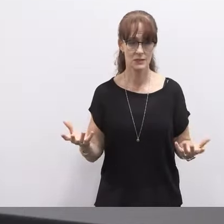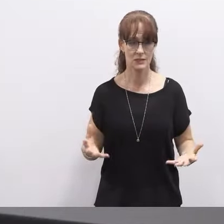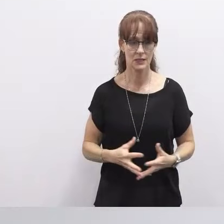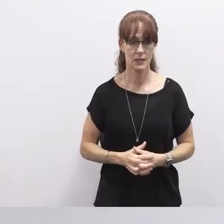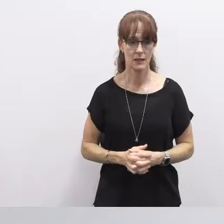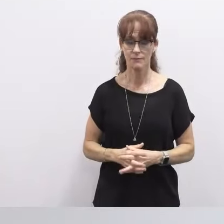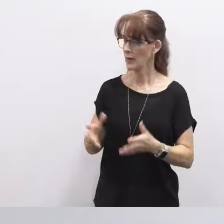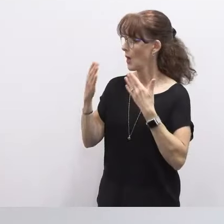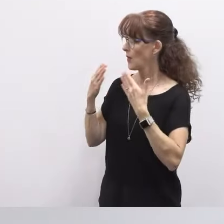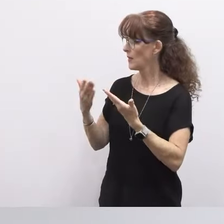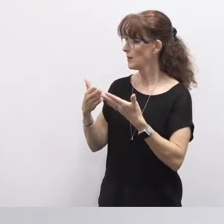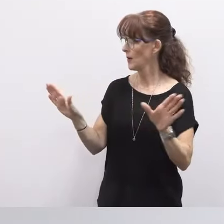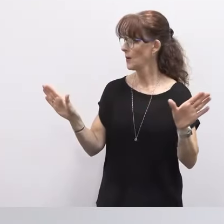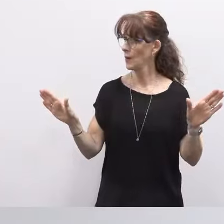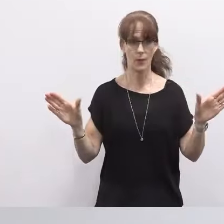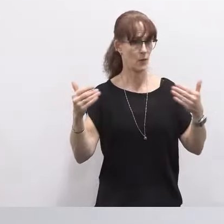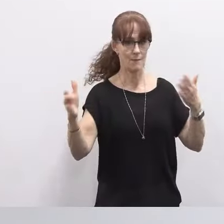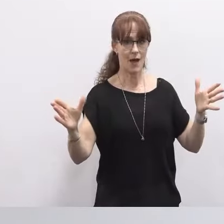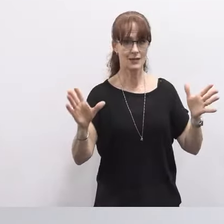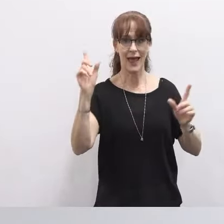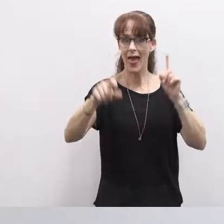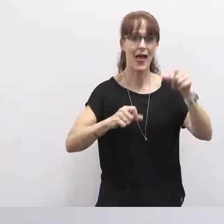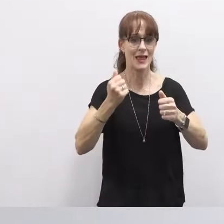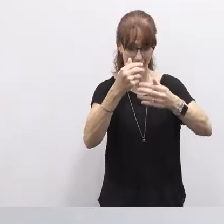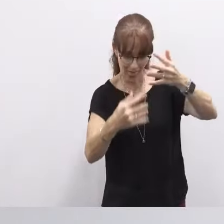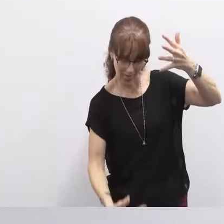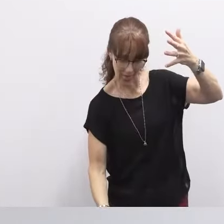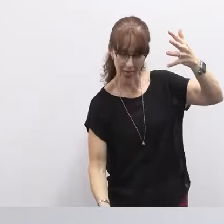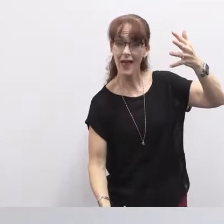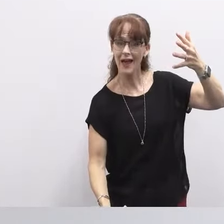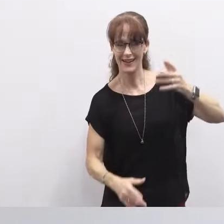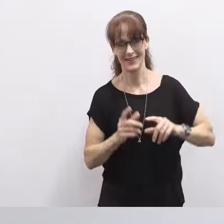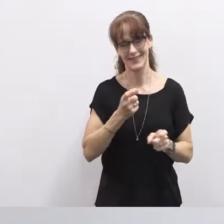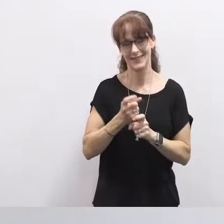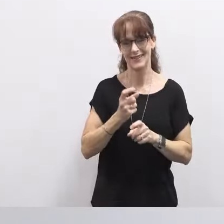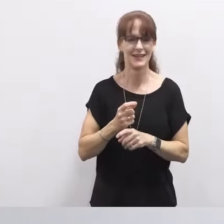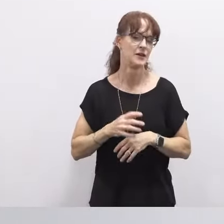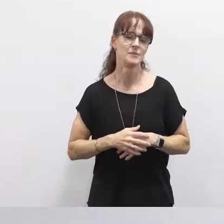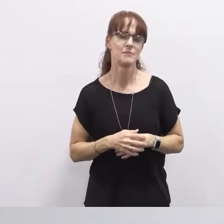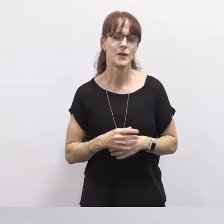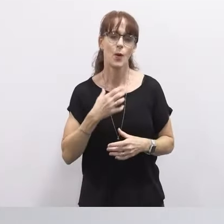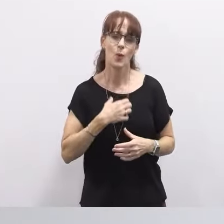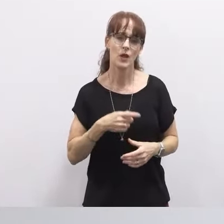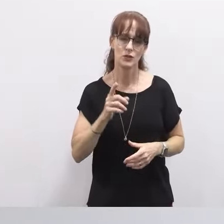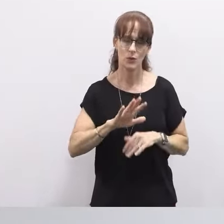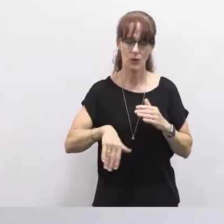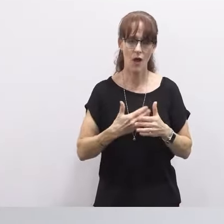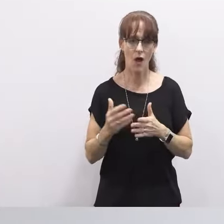I think you just opened up a Pandora's box now, Isabelle. So we, of course wish and all of the fellow Rams